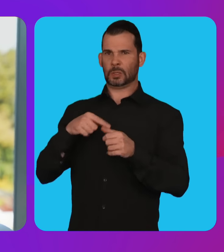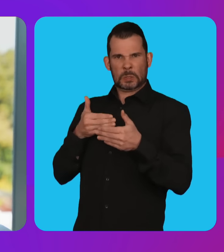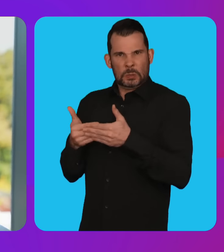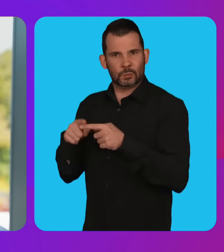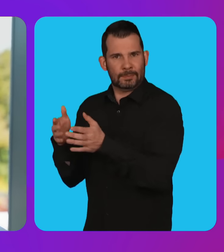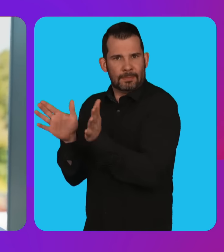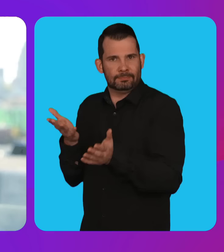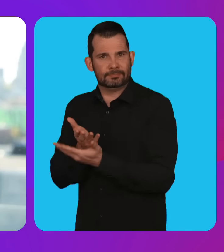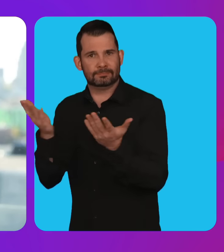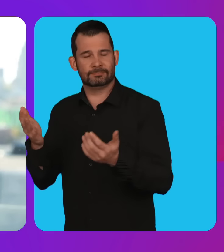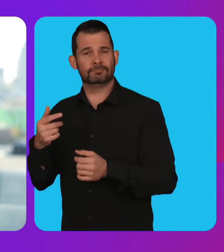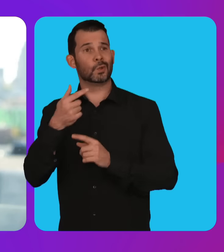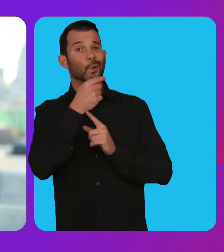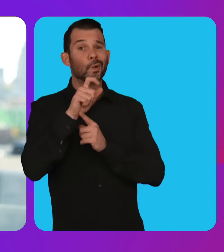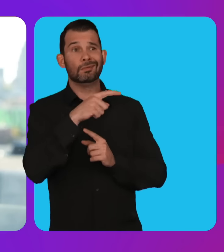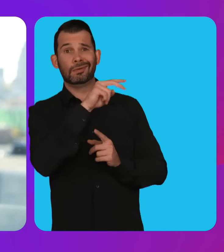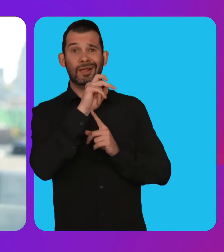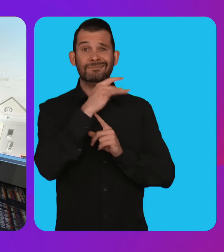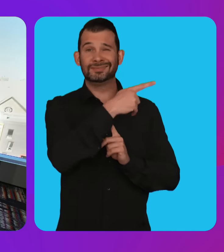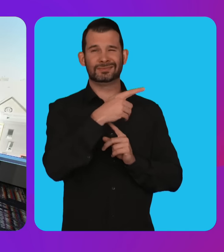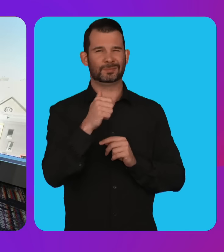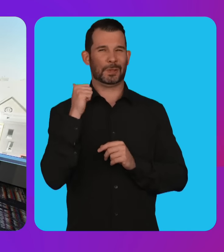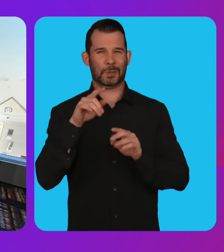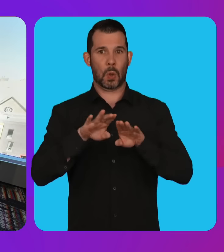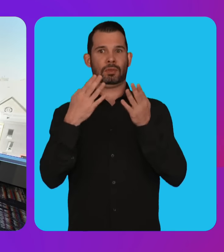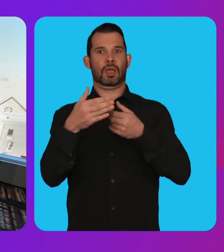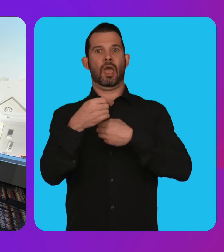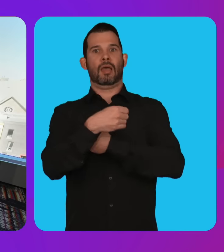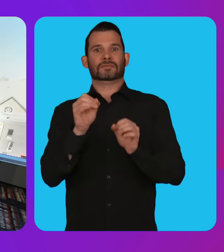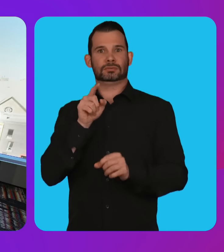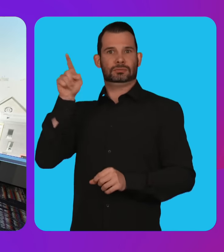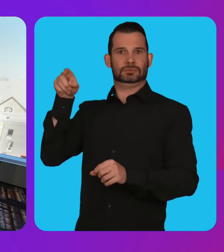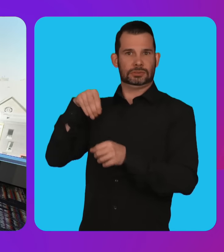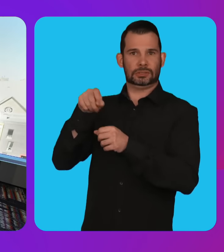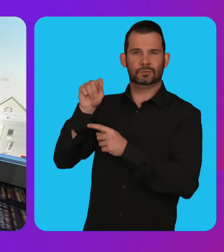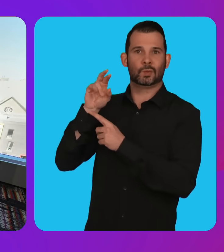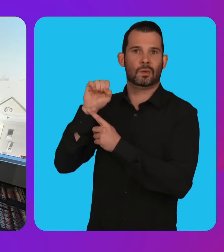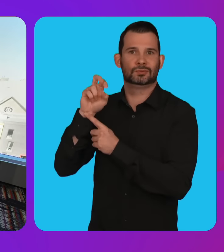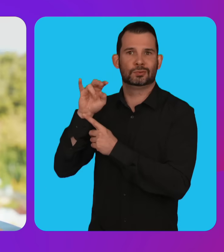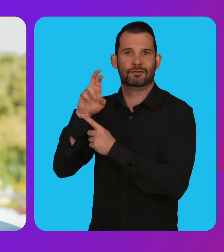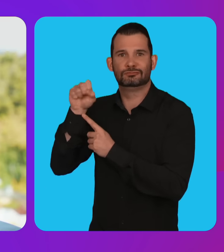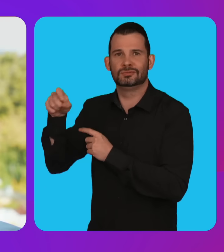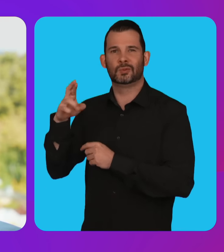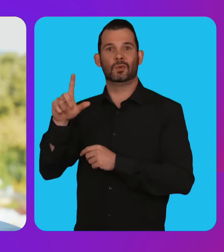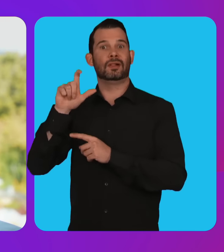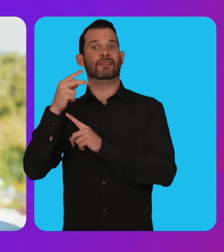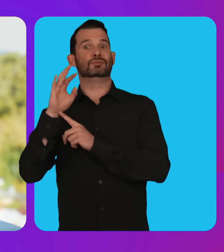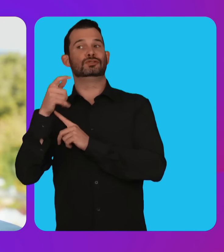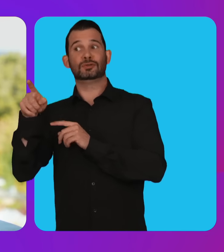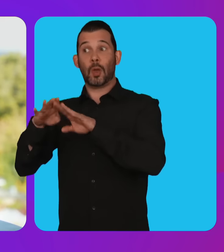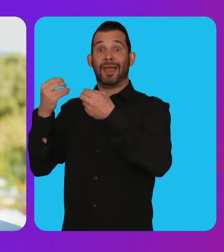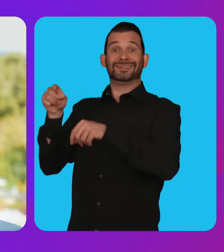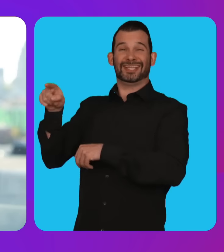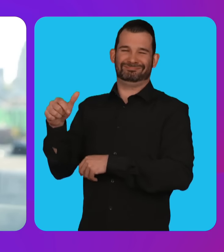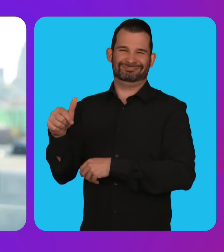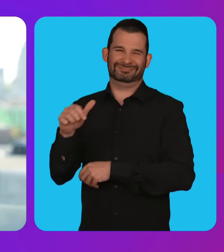Google and Netflix aren't going to open an office in Trois-Rivieres or in Lethbridge. It's not going to happen. We're there.